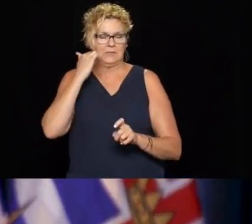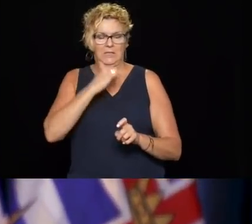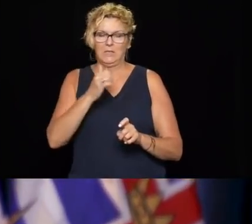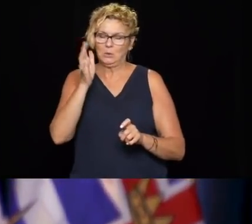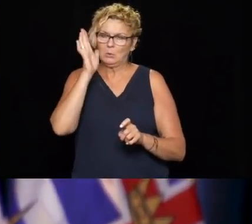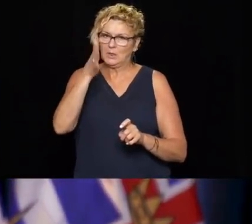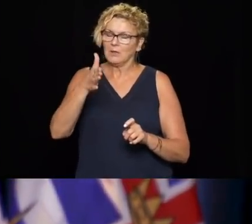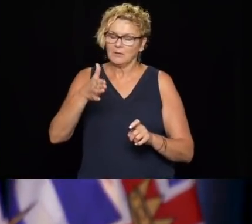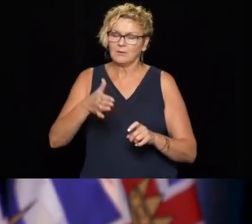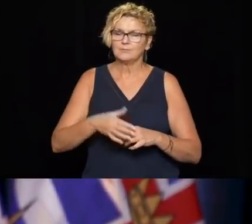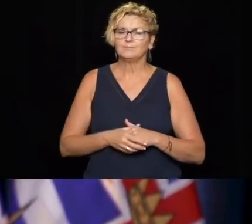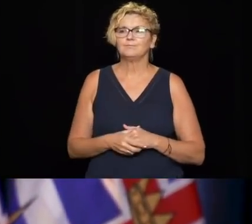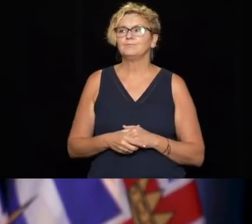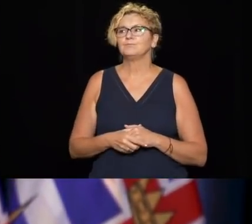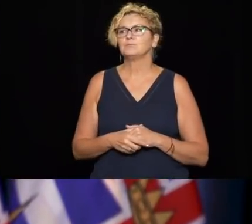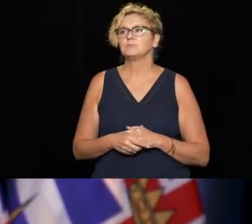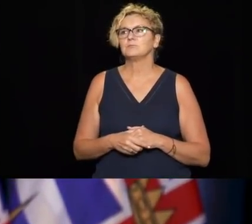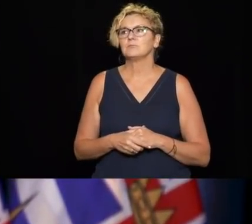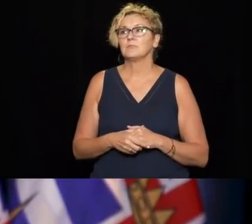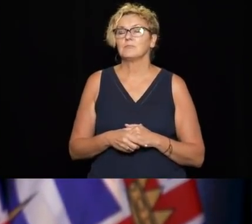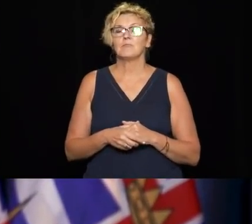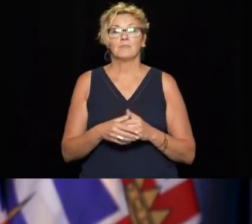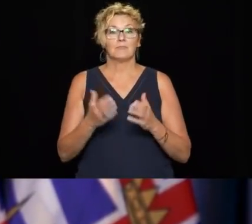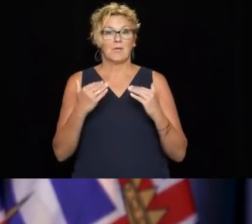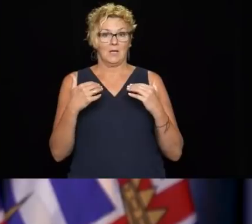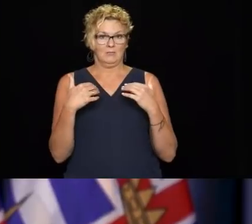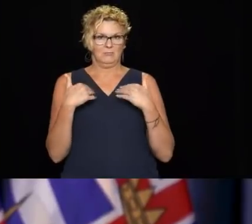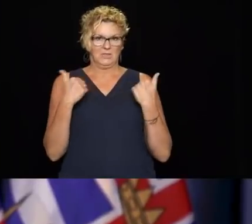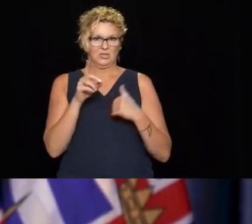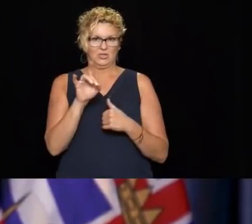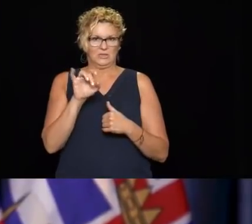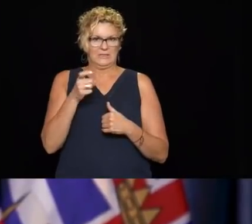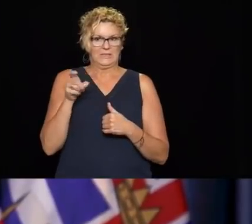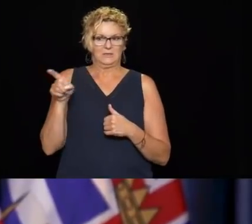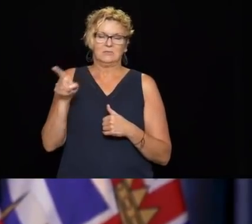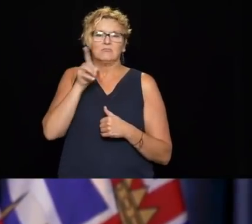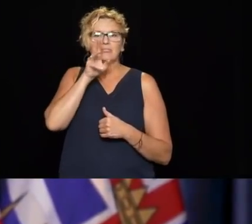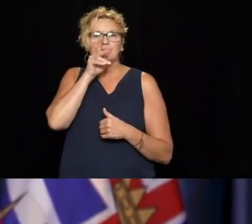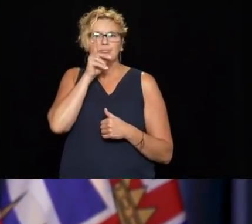confidence that within the few weeks we will be able to get where we need to be.